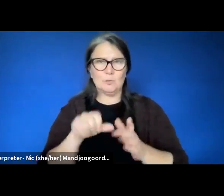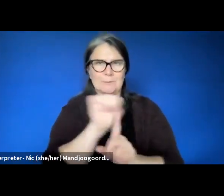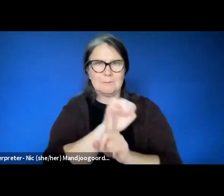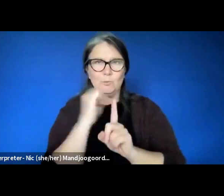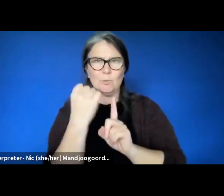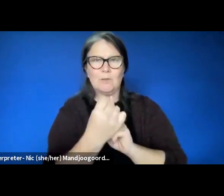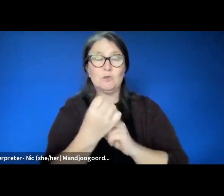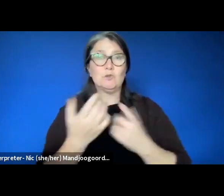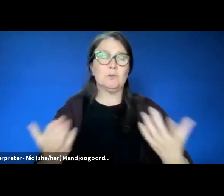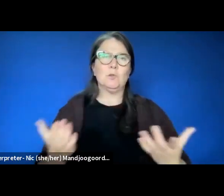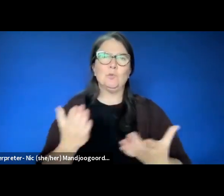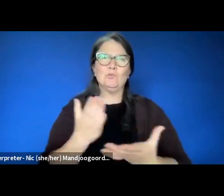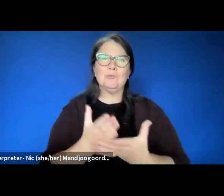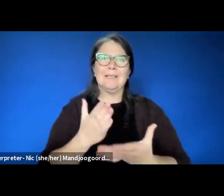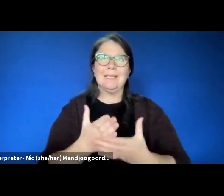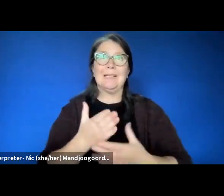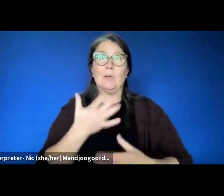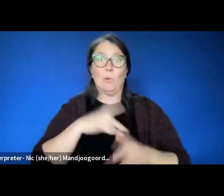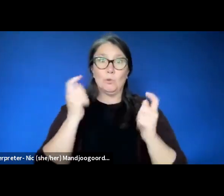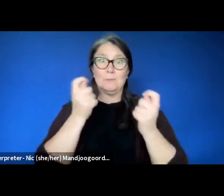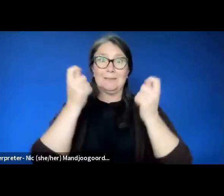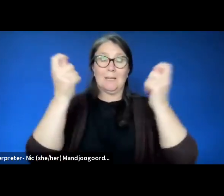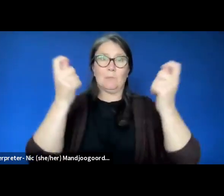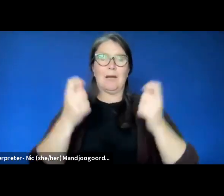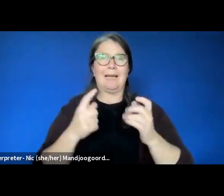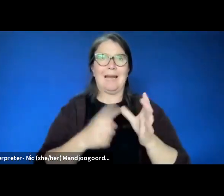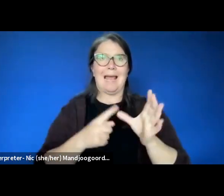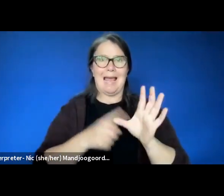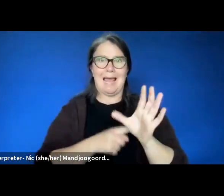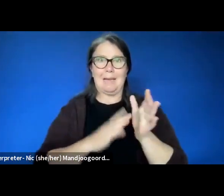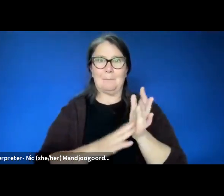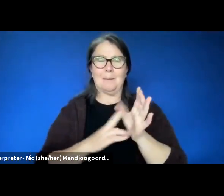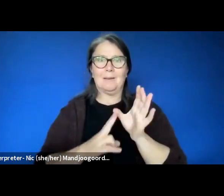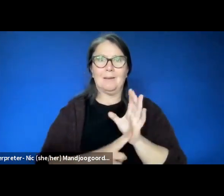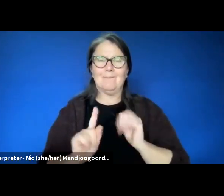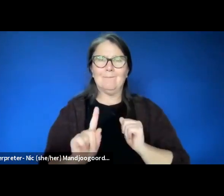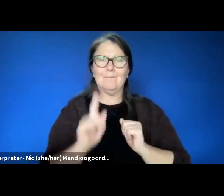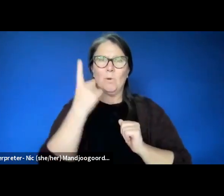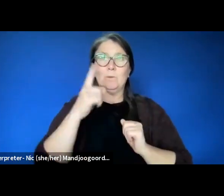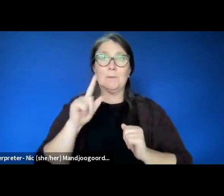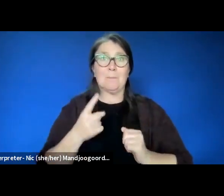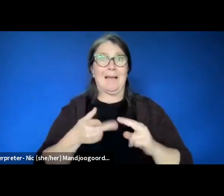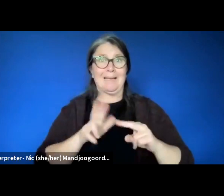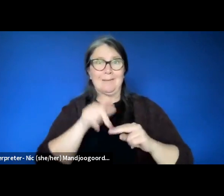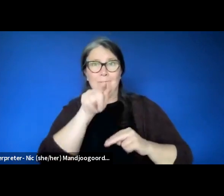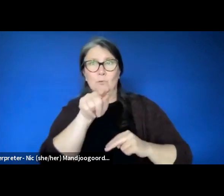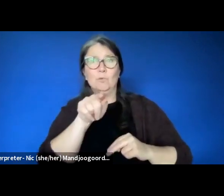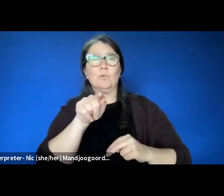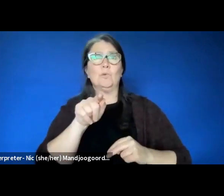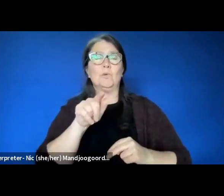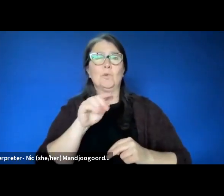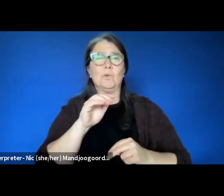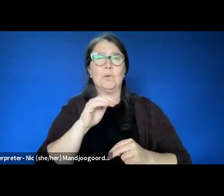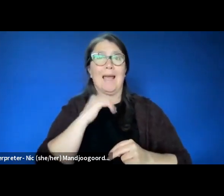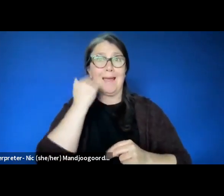socio economic status. of amun first sorry. but it was but it was suggested during our but it was suggested during